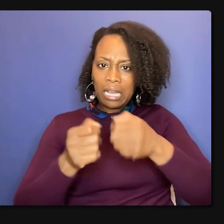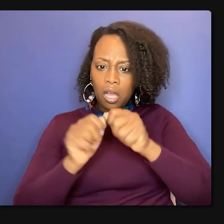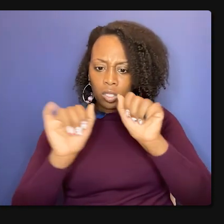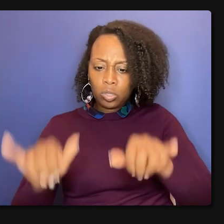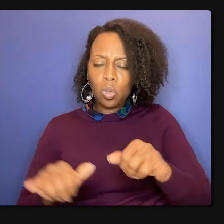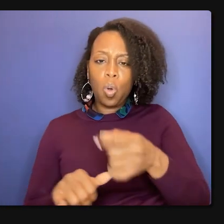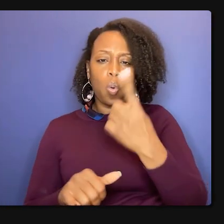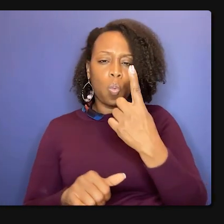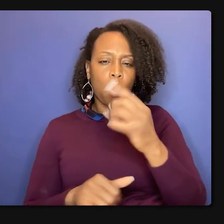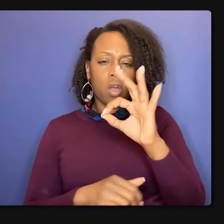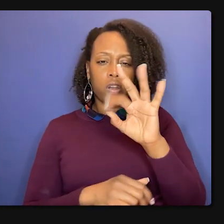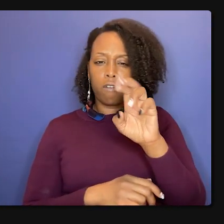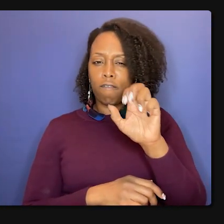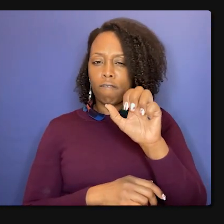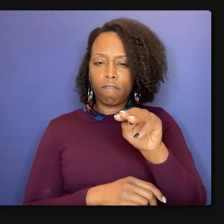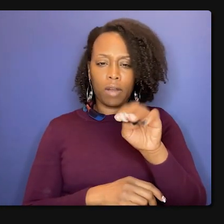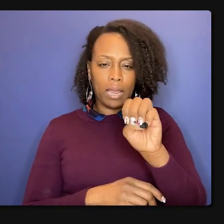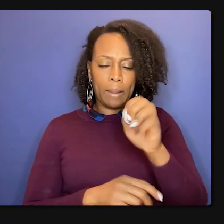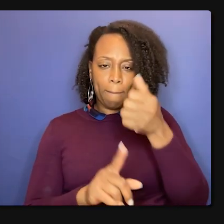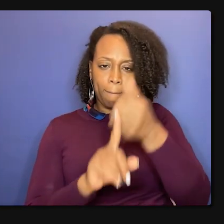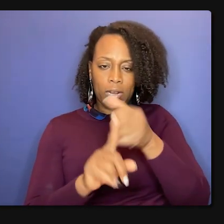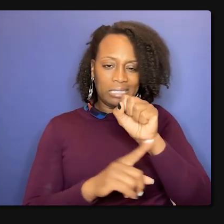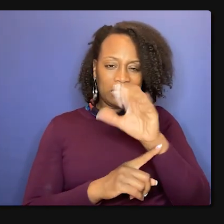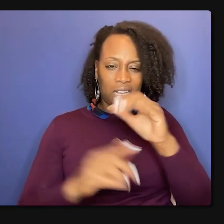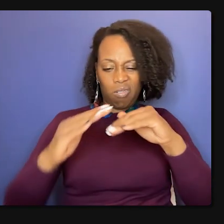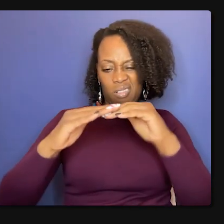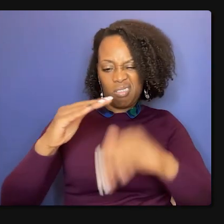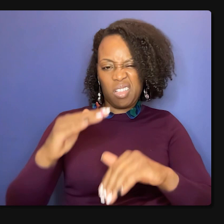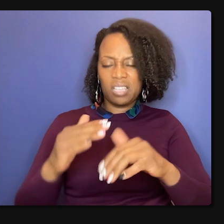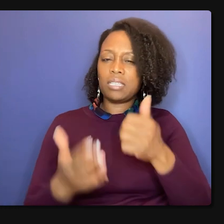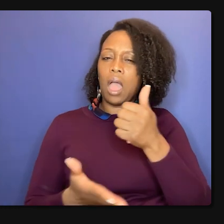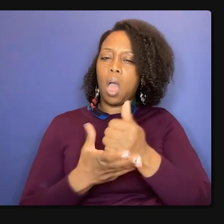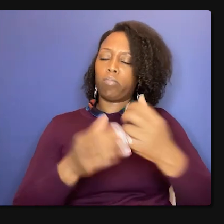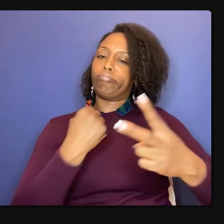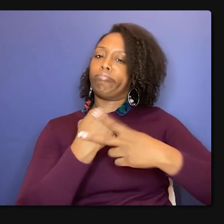at only one frame per second or less in order to conserve bandwidth.